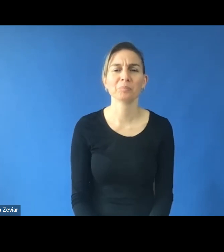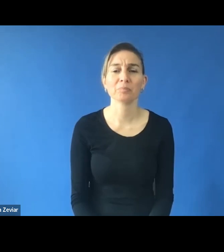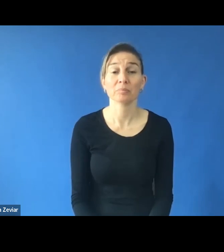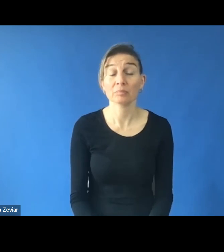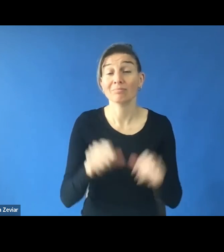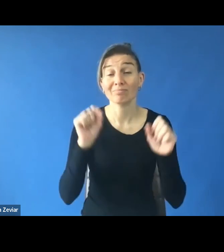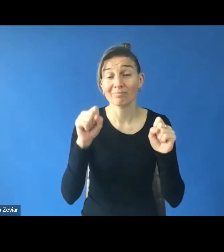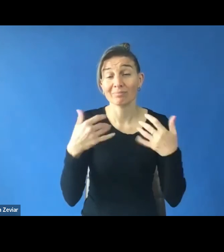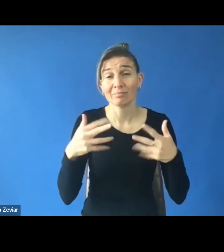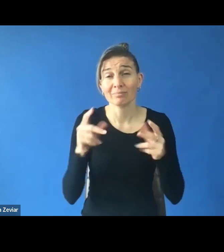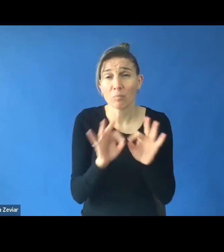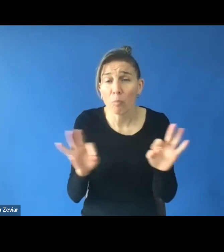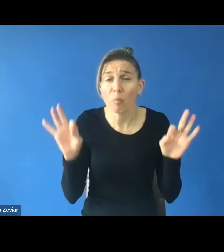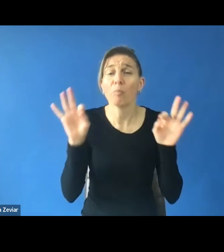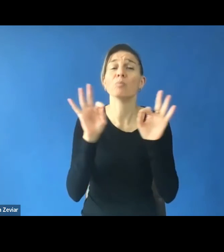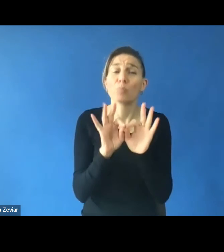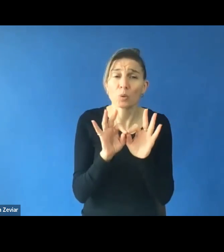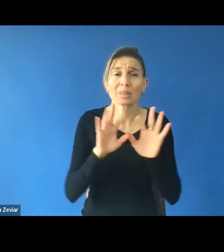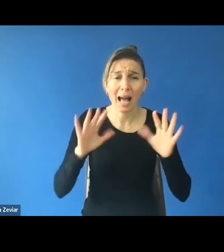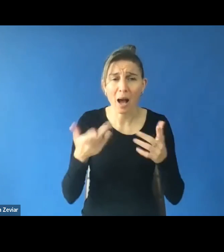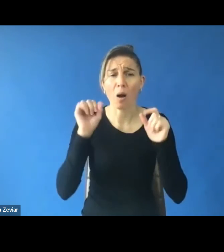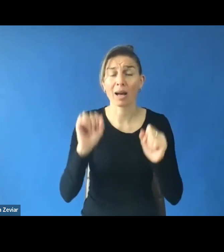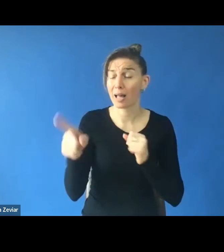to eliminate extreme poverty by 2030.